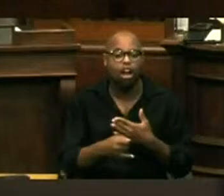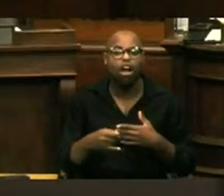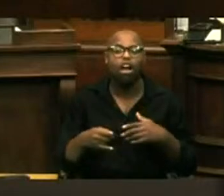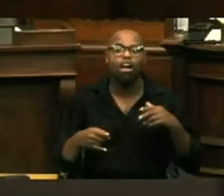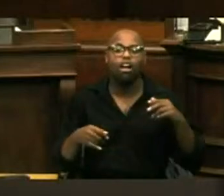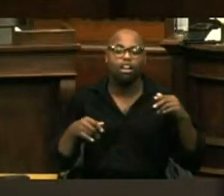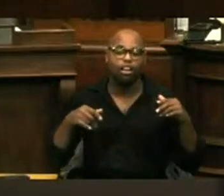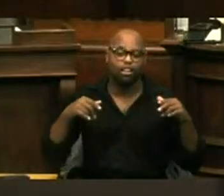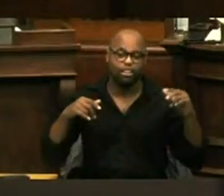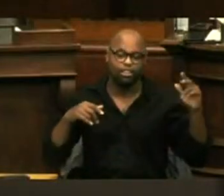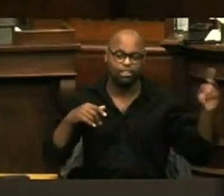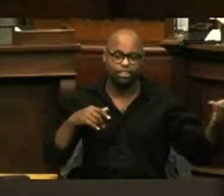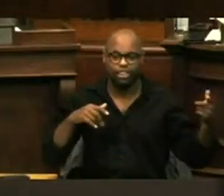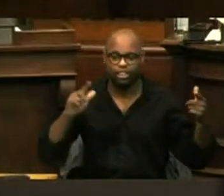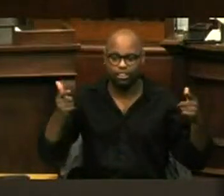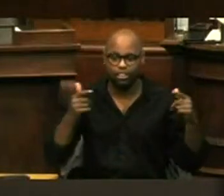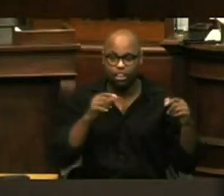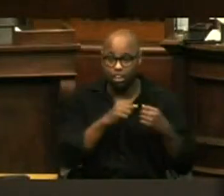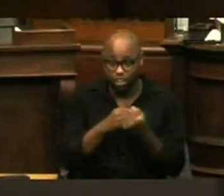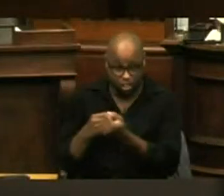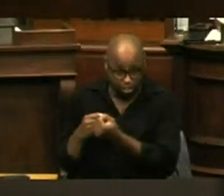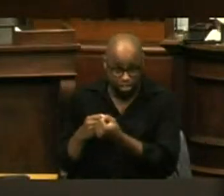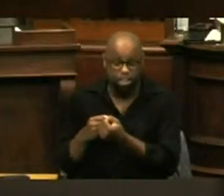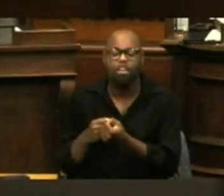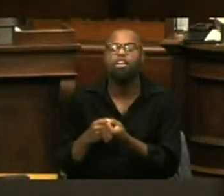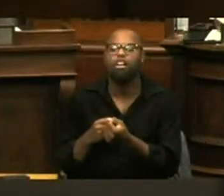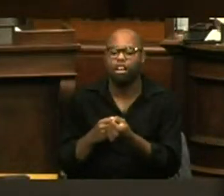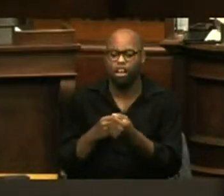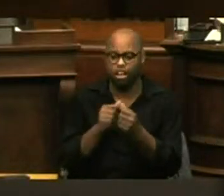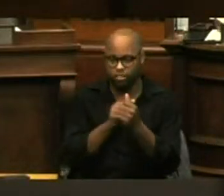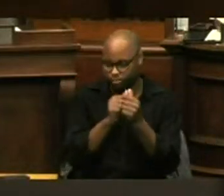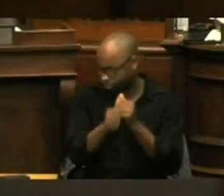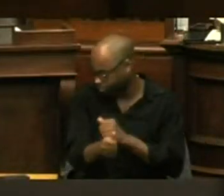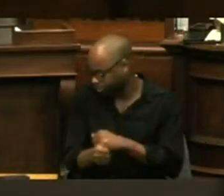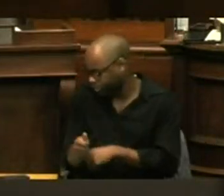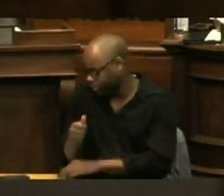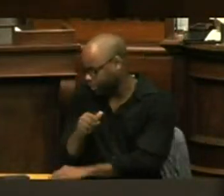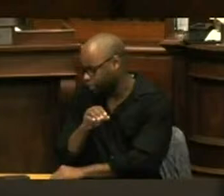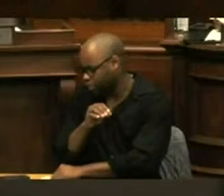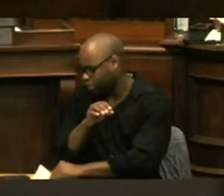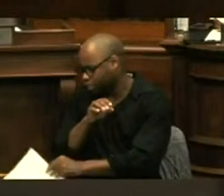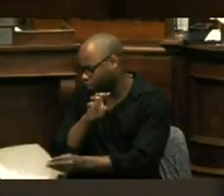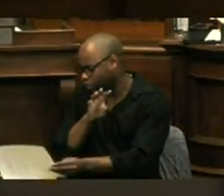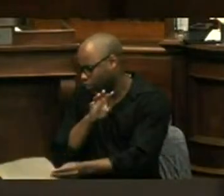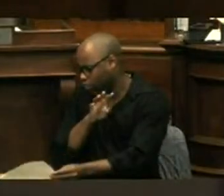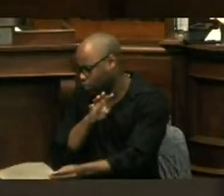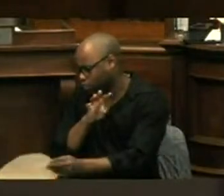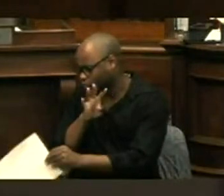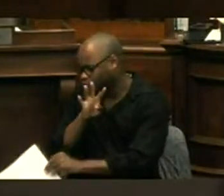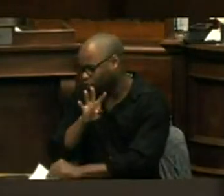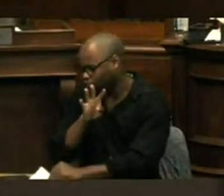comments, or concerns? I need a motion and a second. Move it.